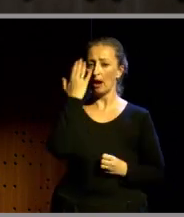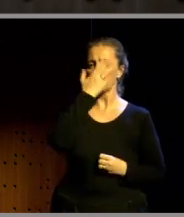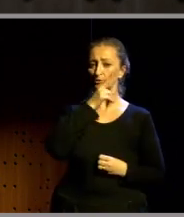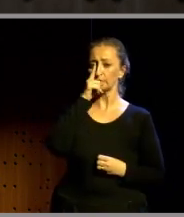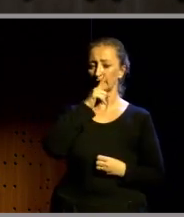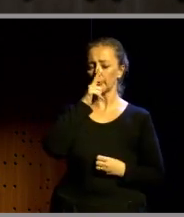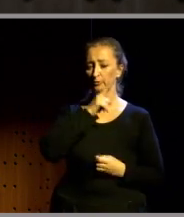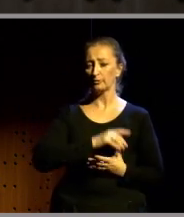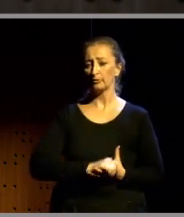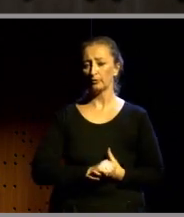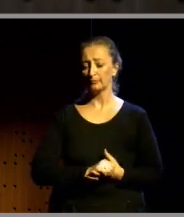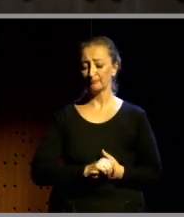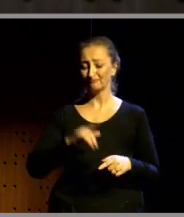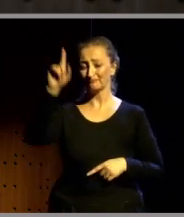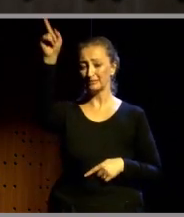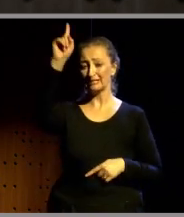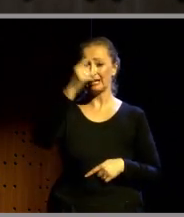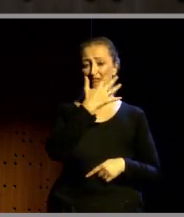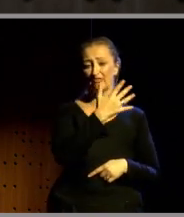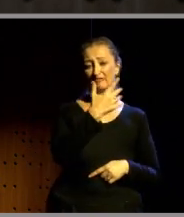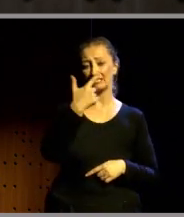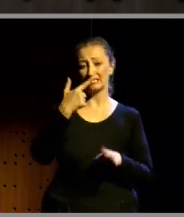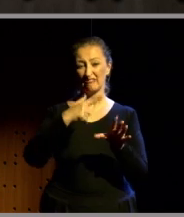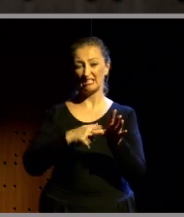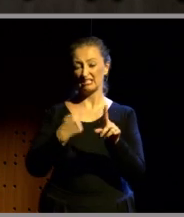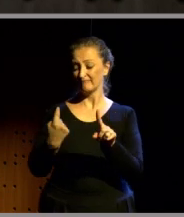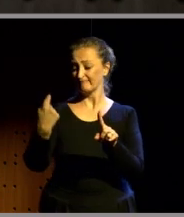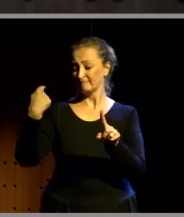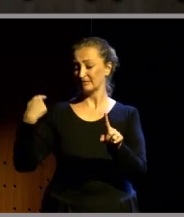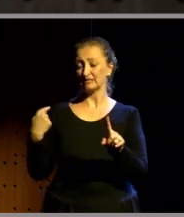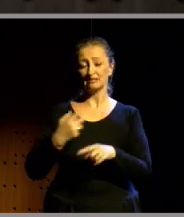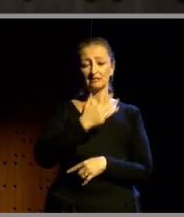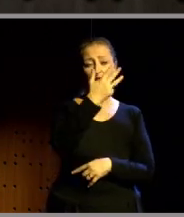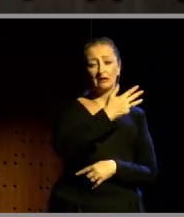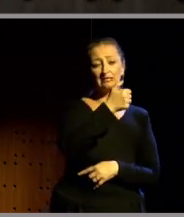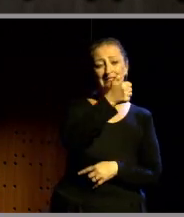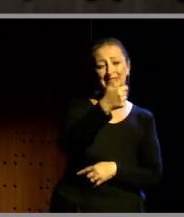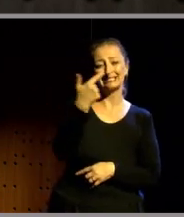It is the 57th anniversary of the 1967 referendum